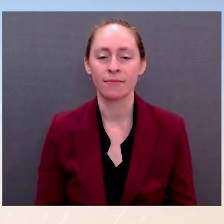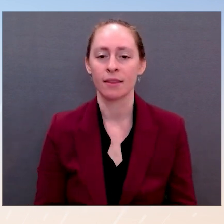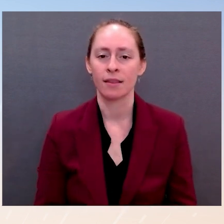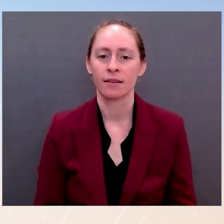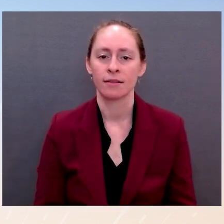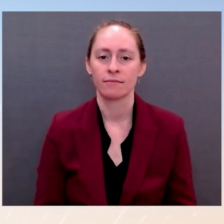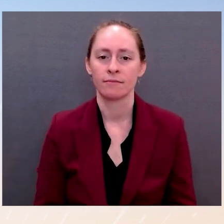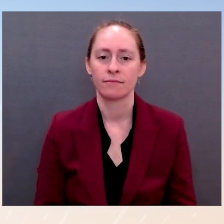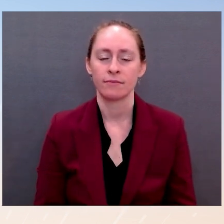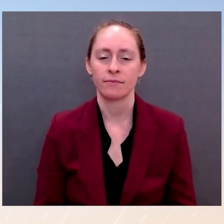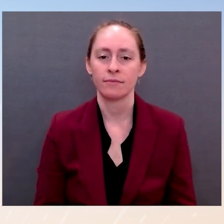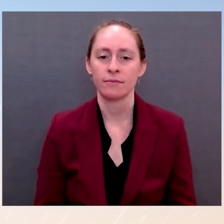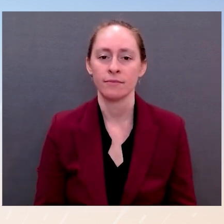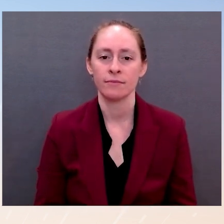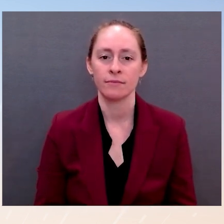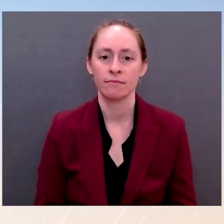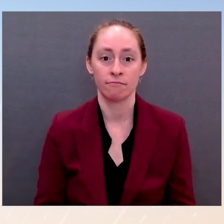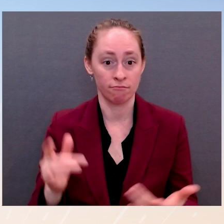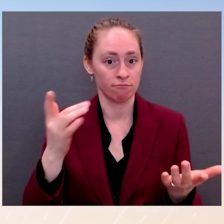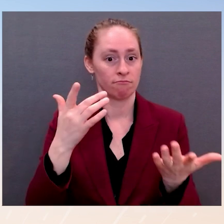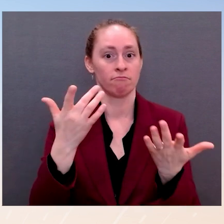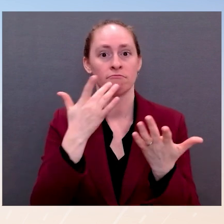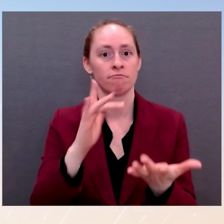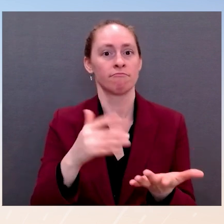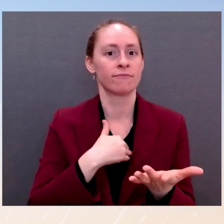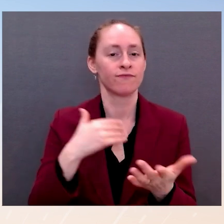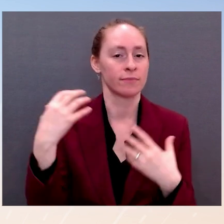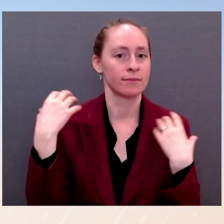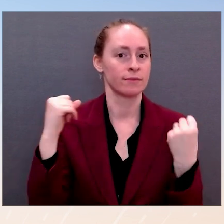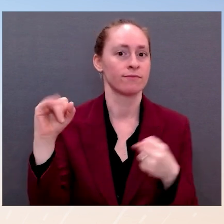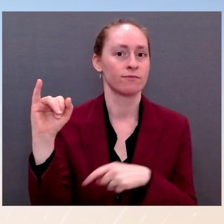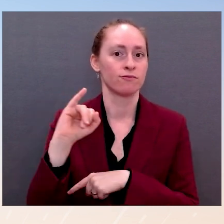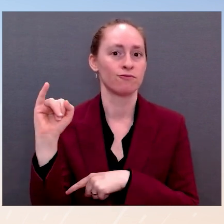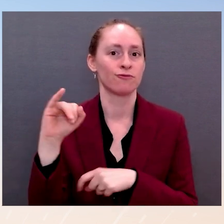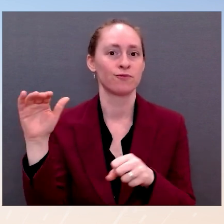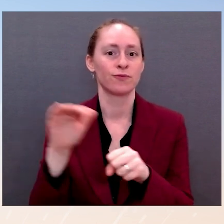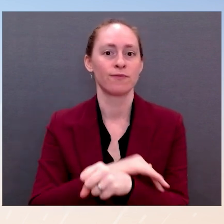and so grateful that she has health insurance